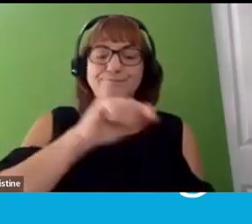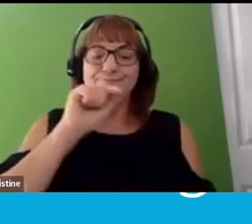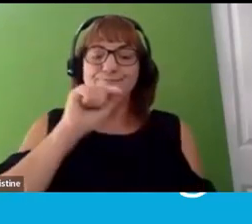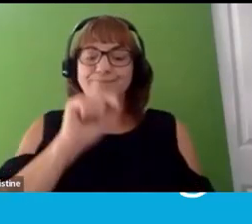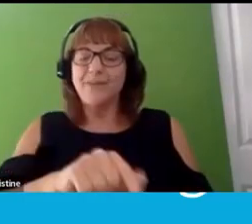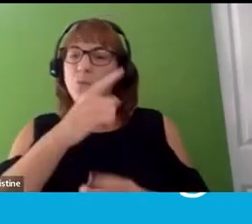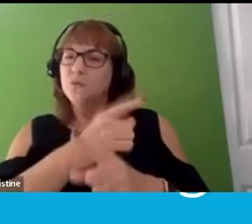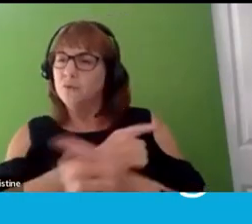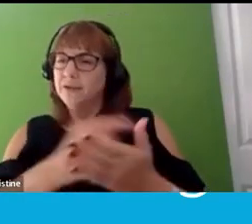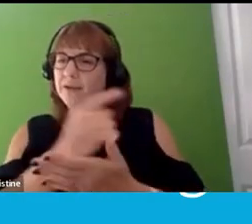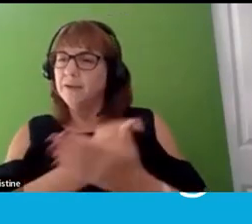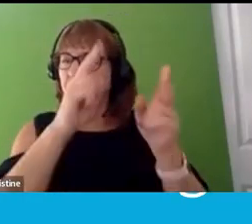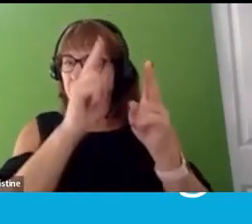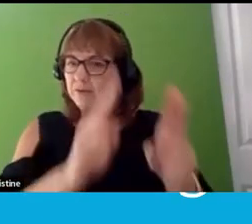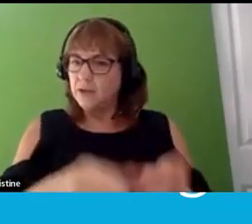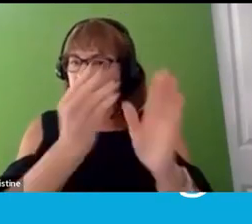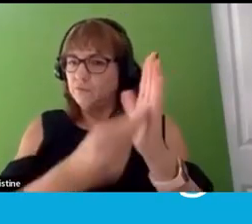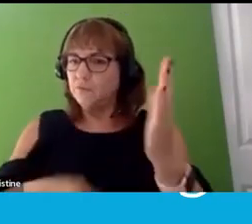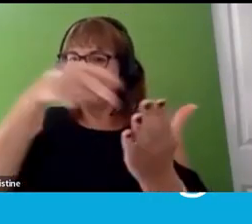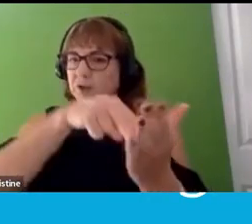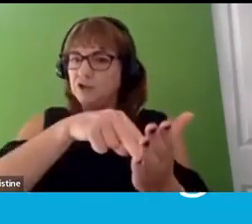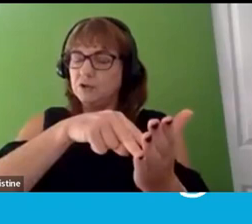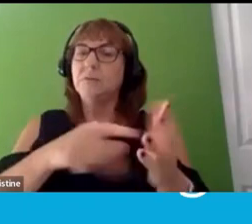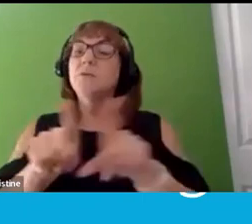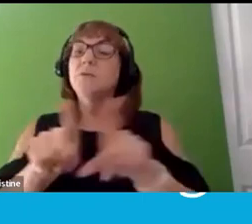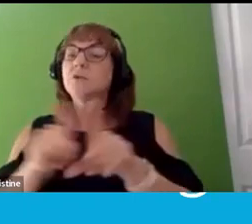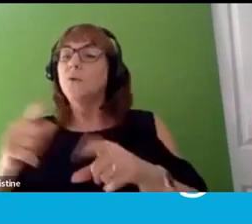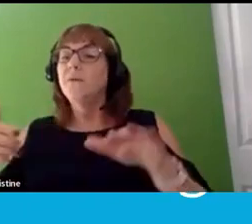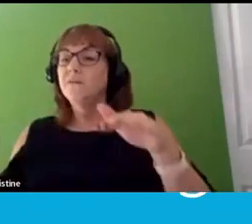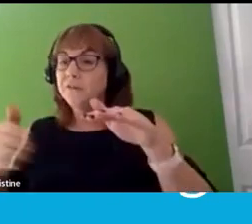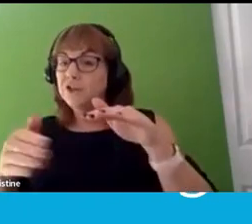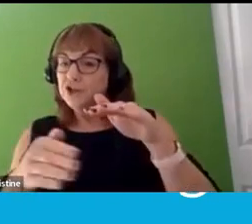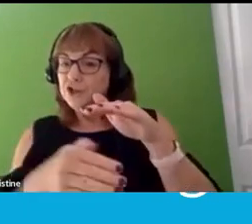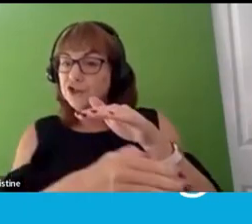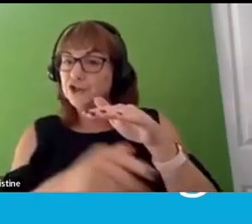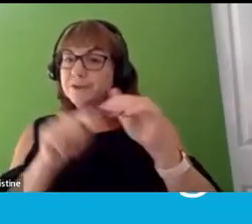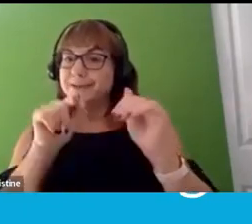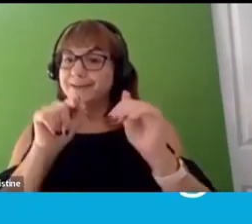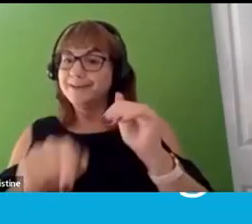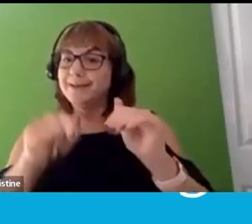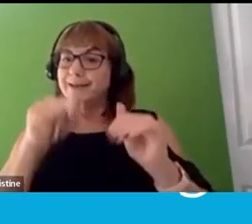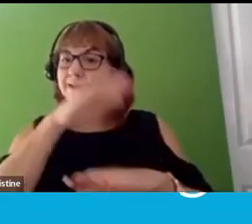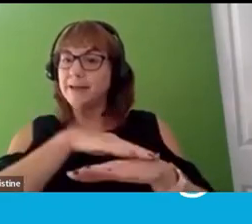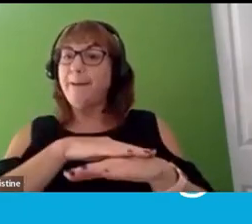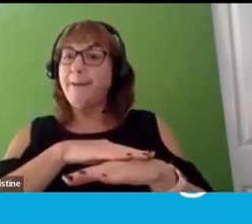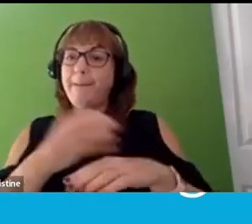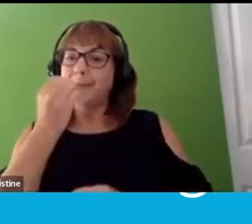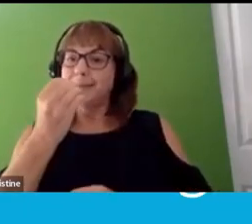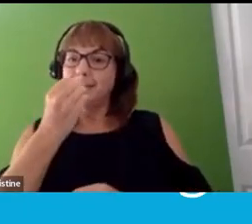also fish was a really normal part of those diets in those times and fish is pretty strong smelling,